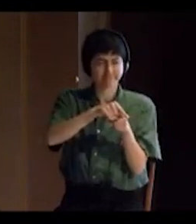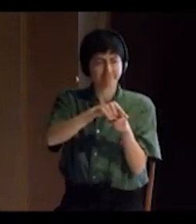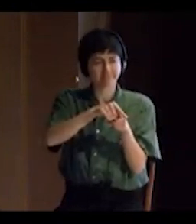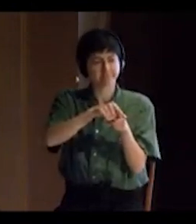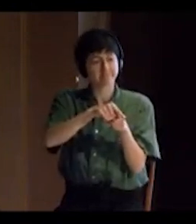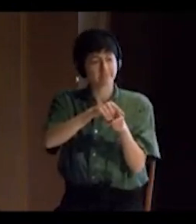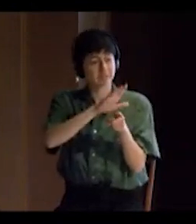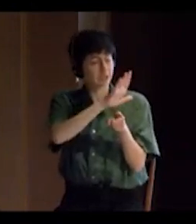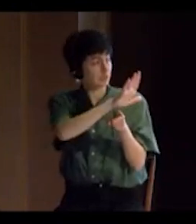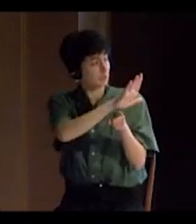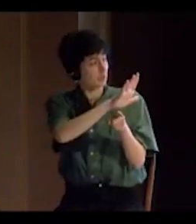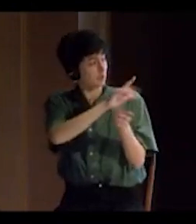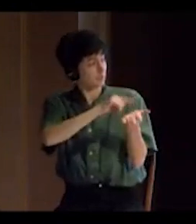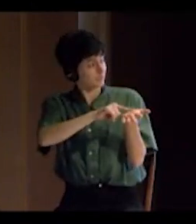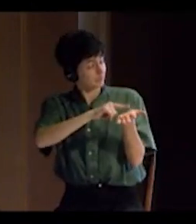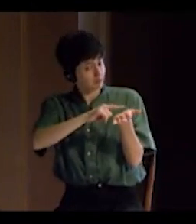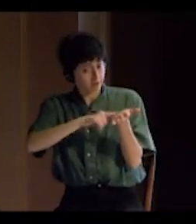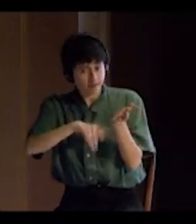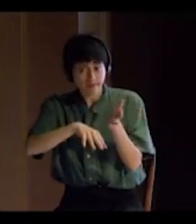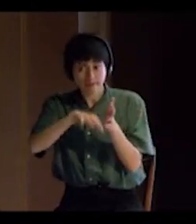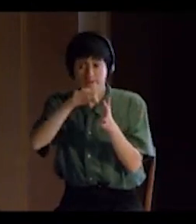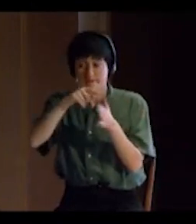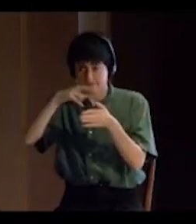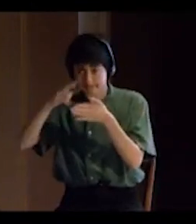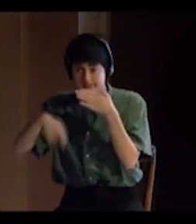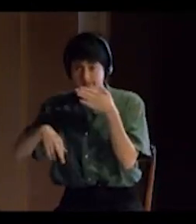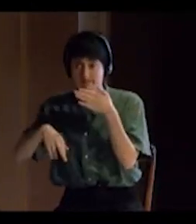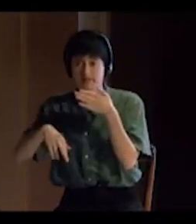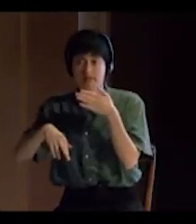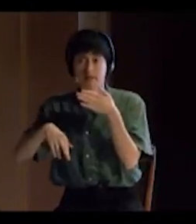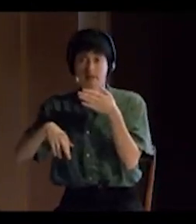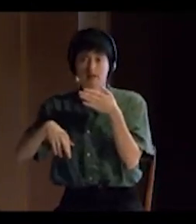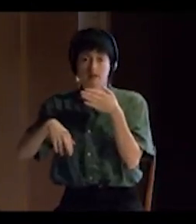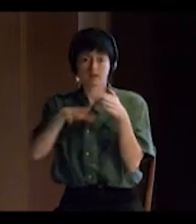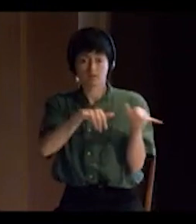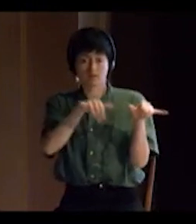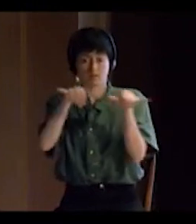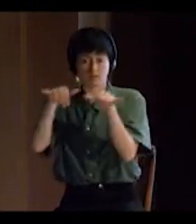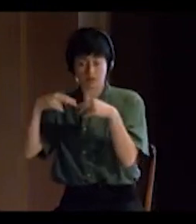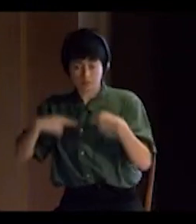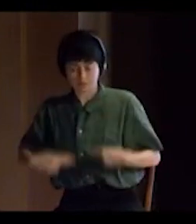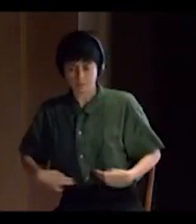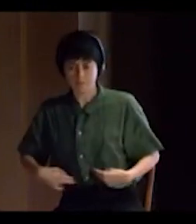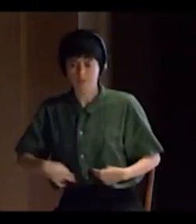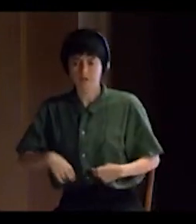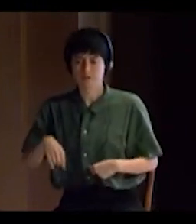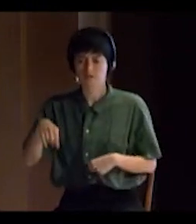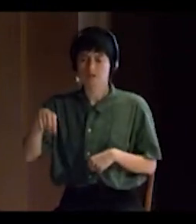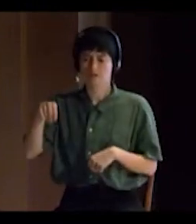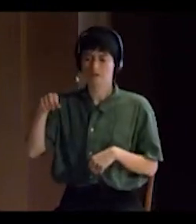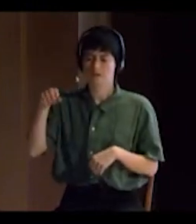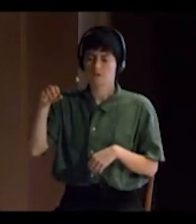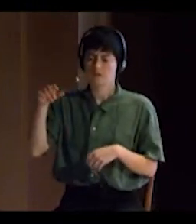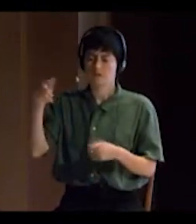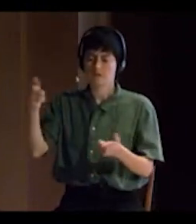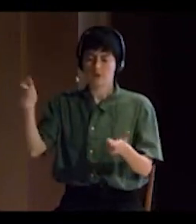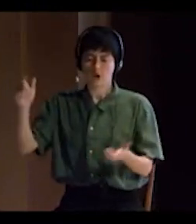to, will larger humans adapt more easily in the future than smaller humans? Ooh, that's an interesting question.